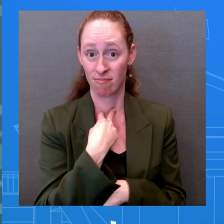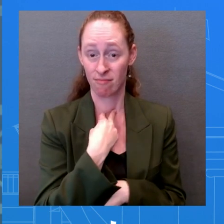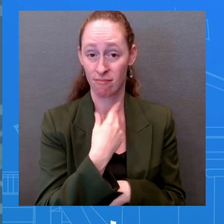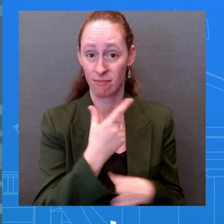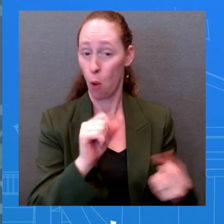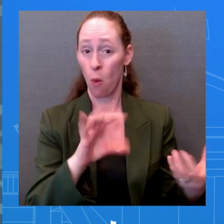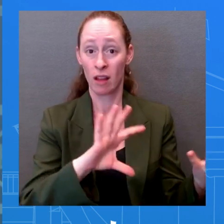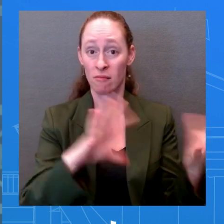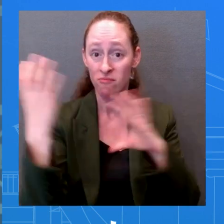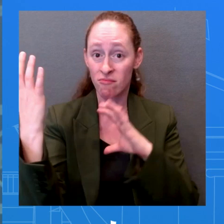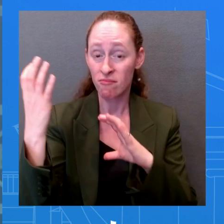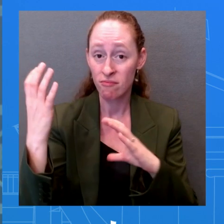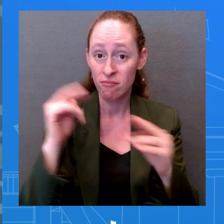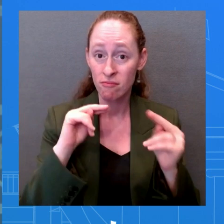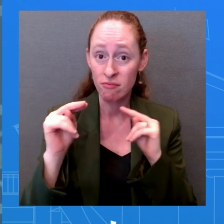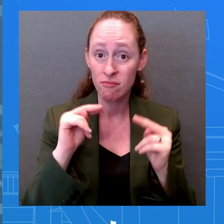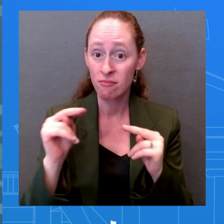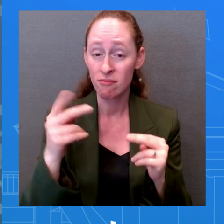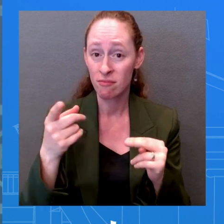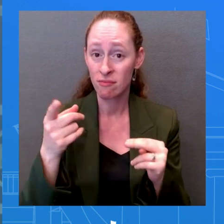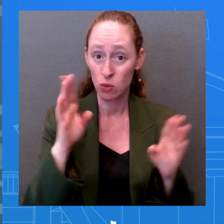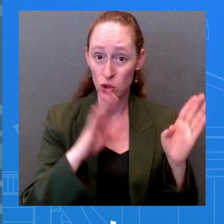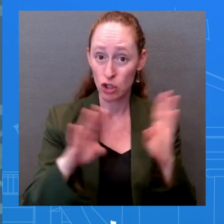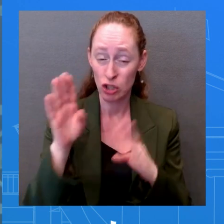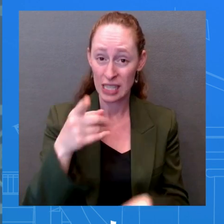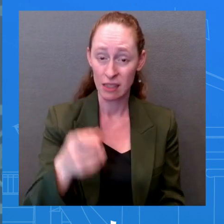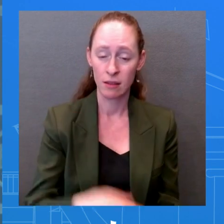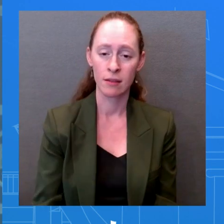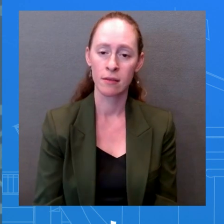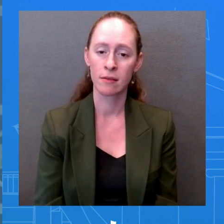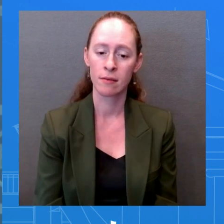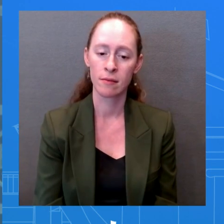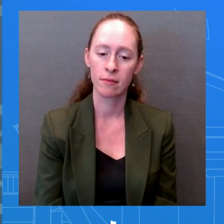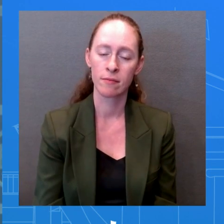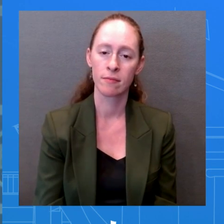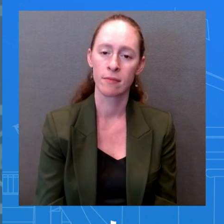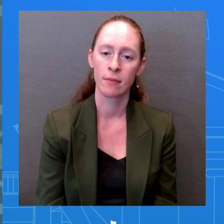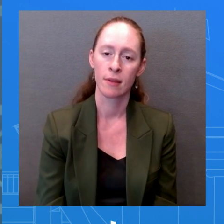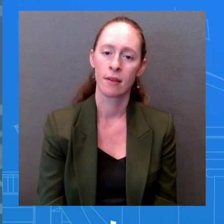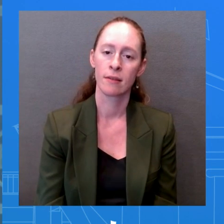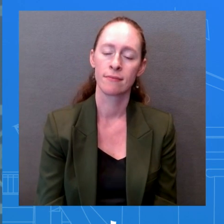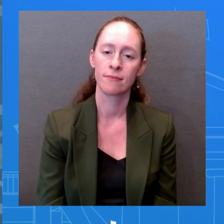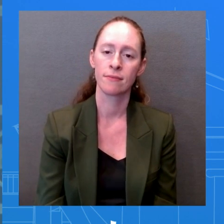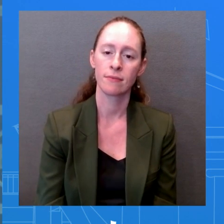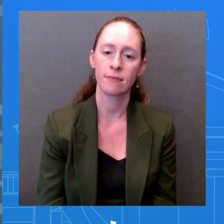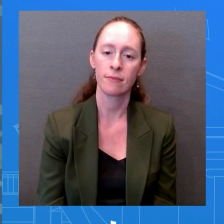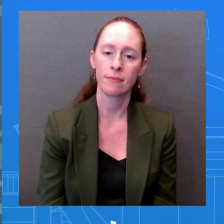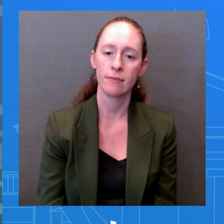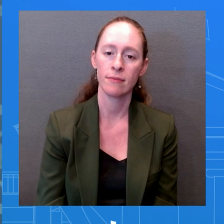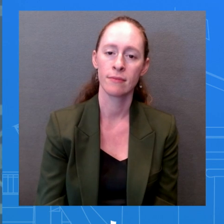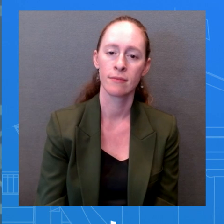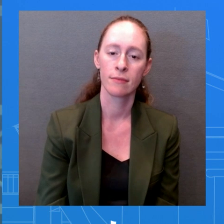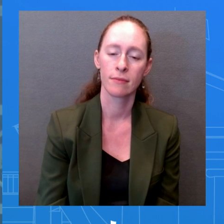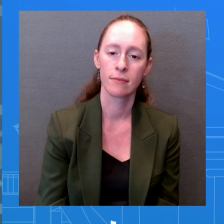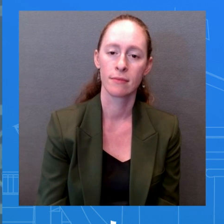So we have been in contact with the Richardson Center. I'm just not going to comment on the governor's travels